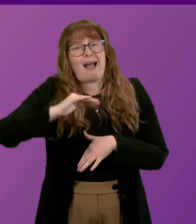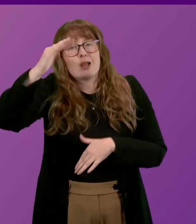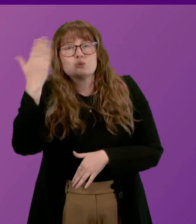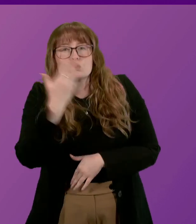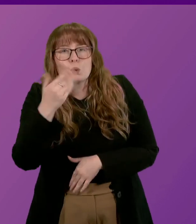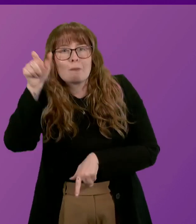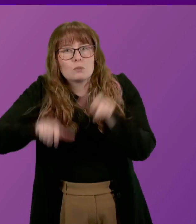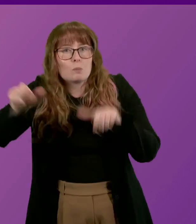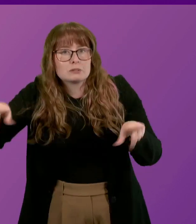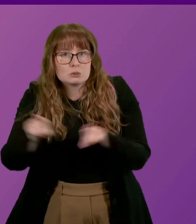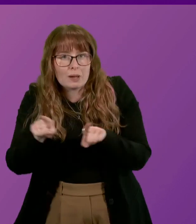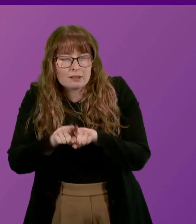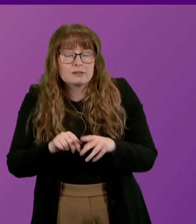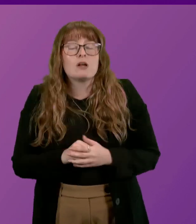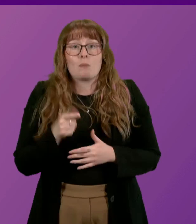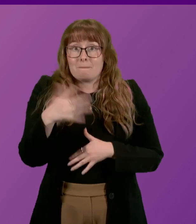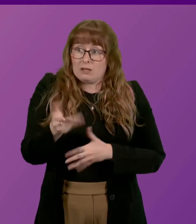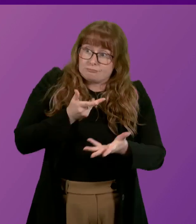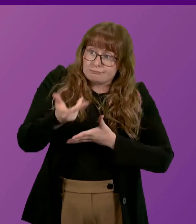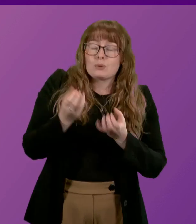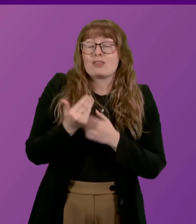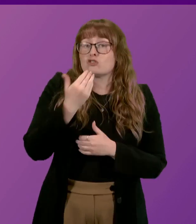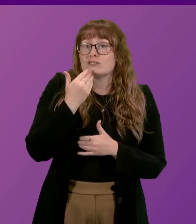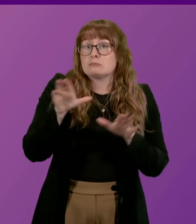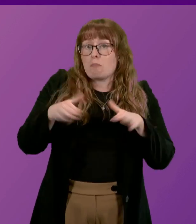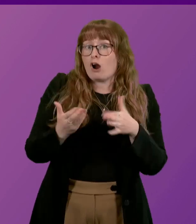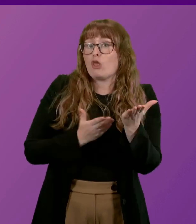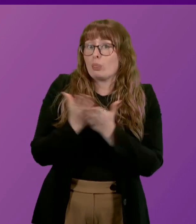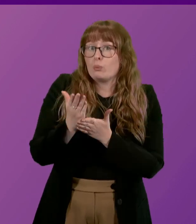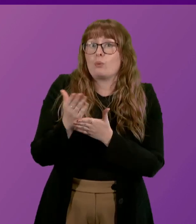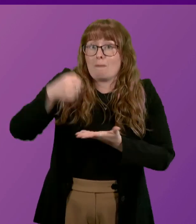subject of constructive dialogue with the Green Party during the budget negotiations.